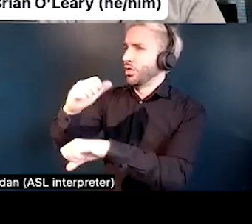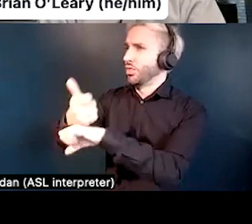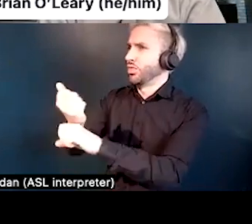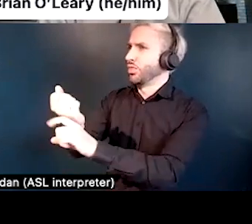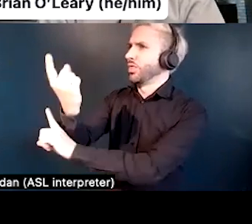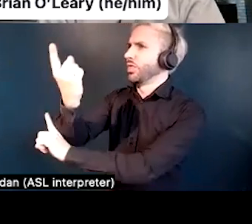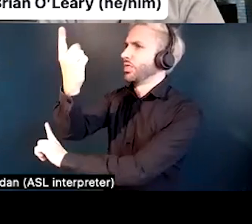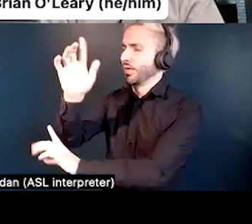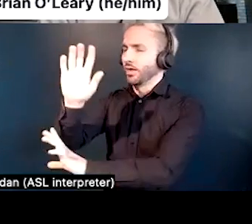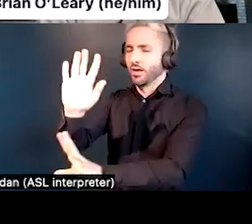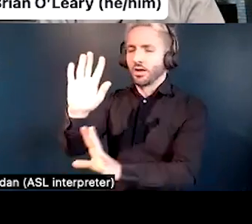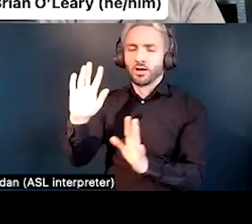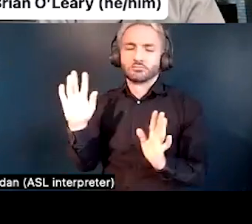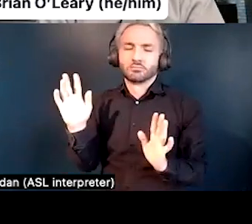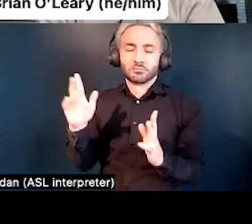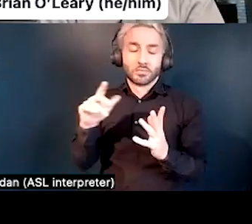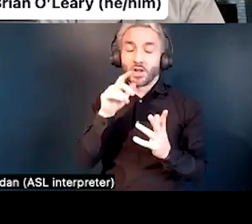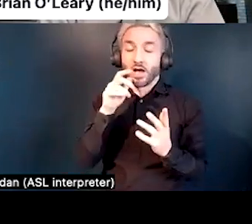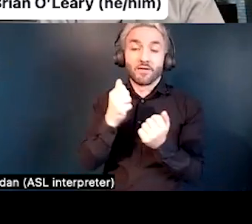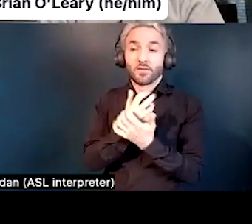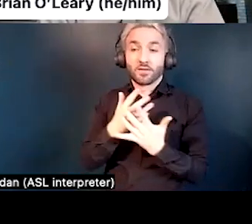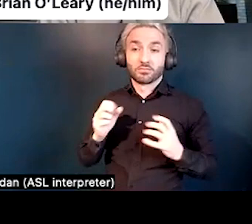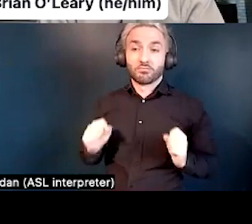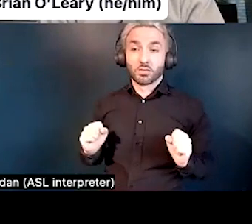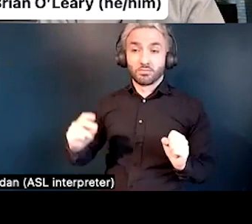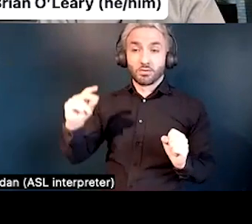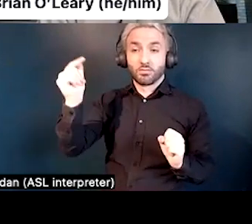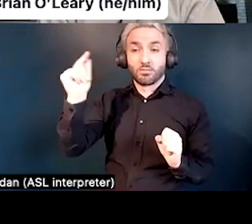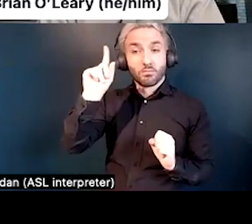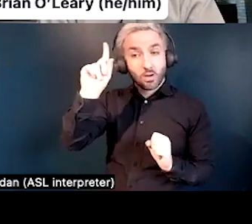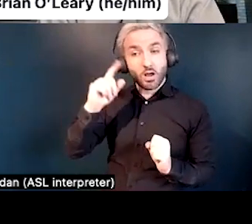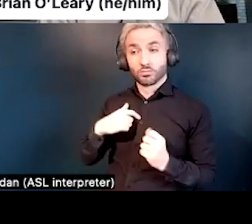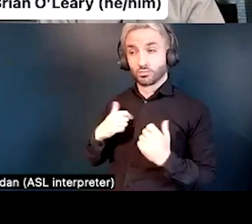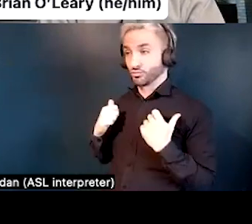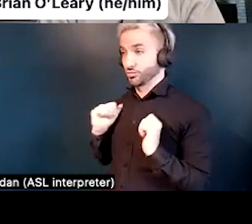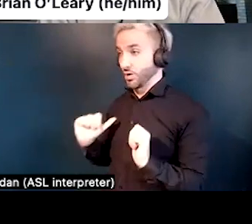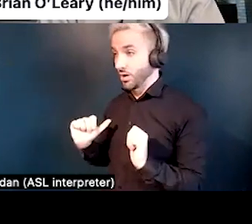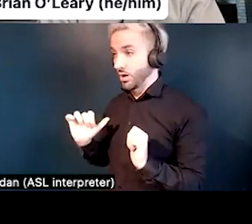in the first go-around, but also what do you learn from this? And the more you do this,